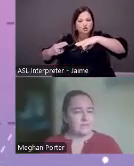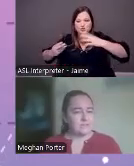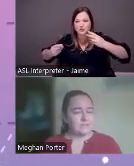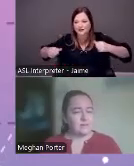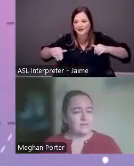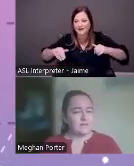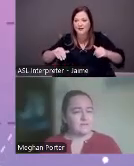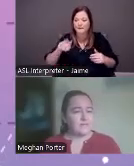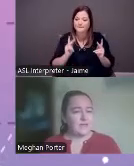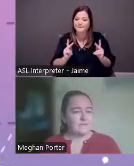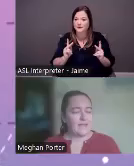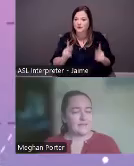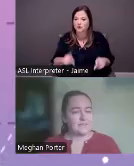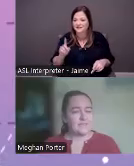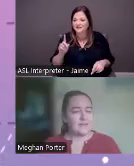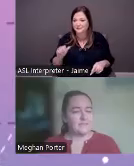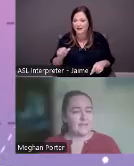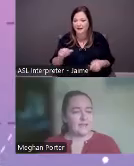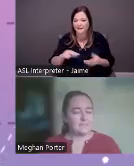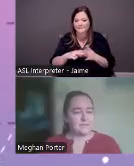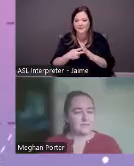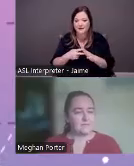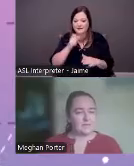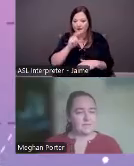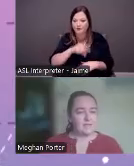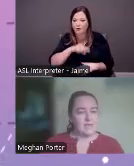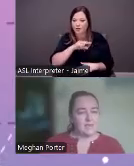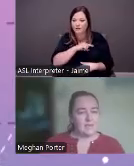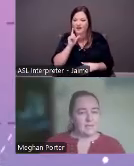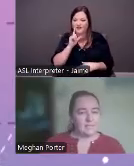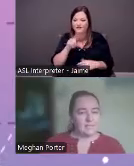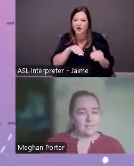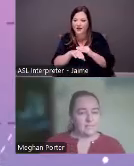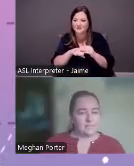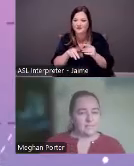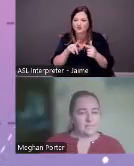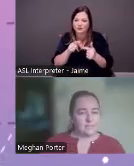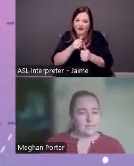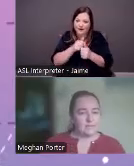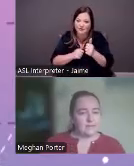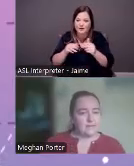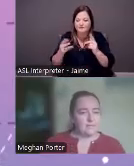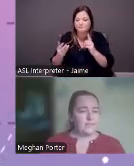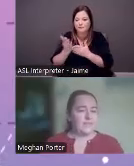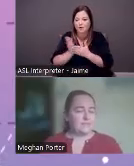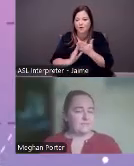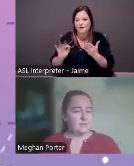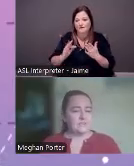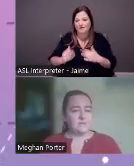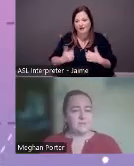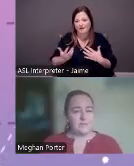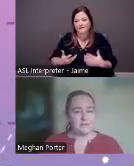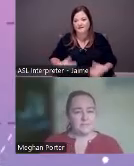disqualified from having access to every aspect of life." And that's quotes from Emma Thompson.